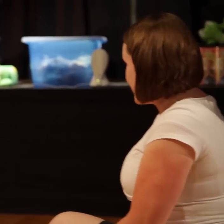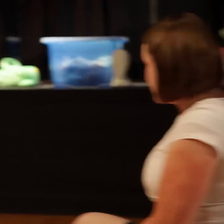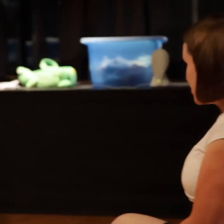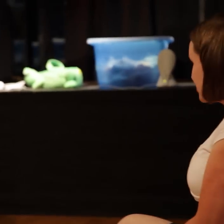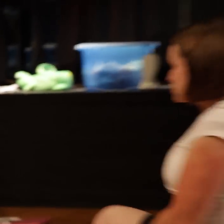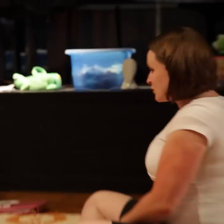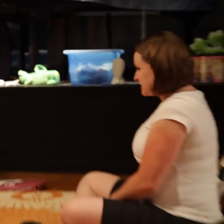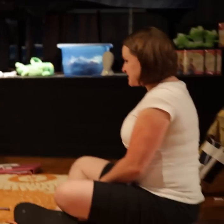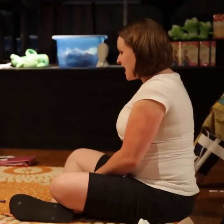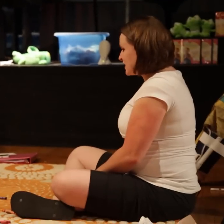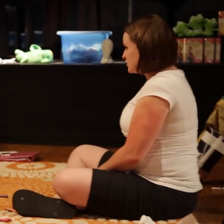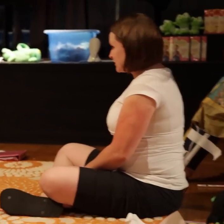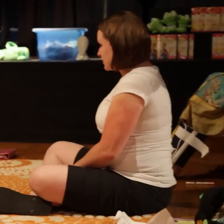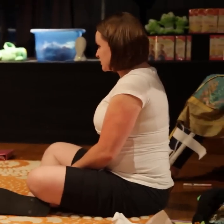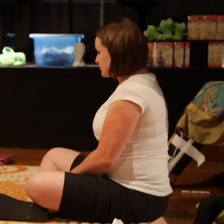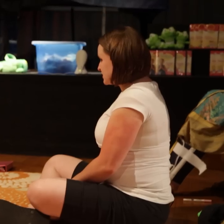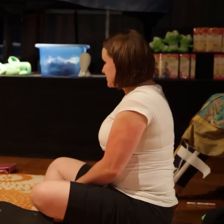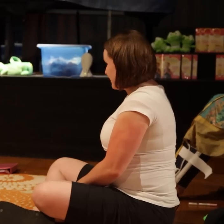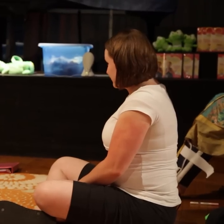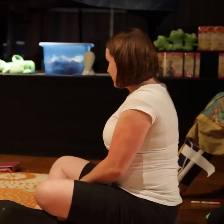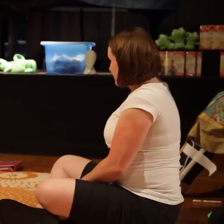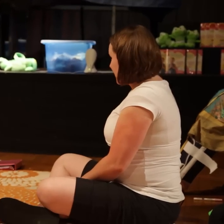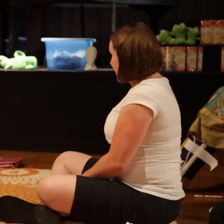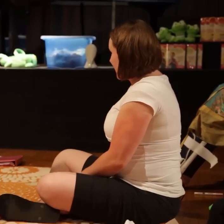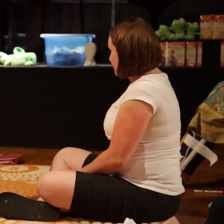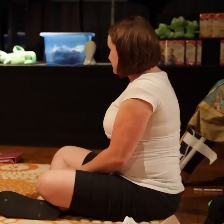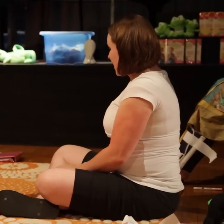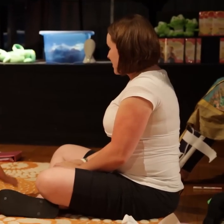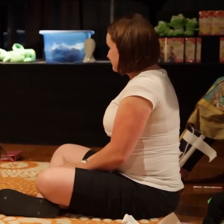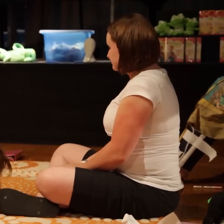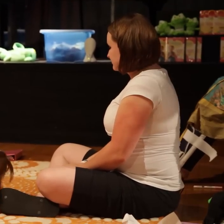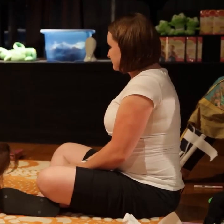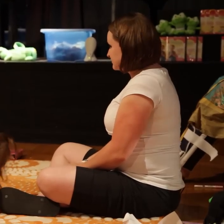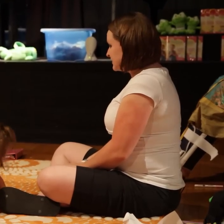She has triplets and two of her triplets are deaf, Very cool.